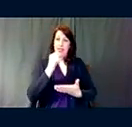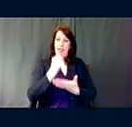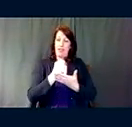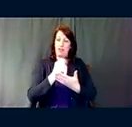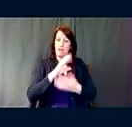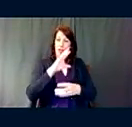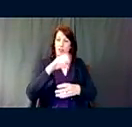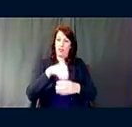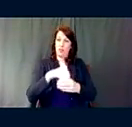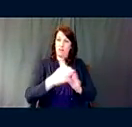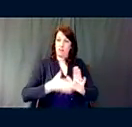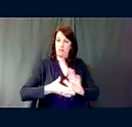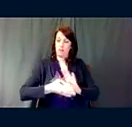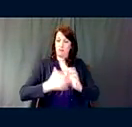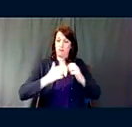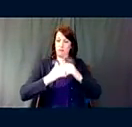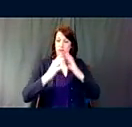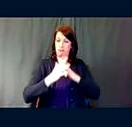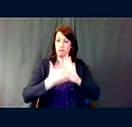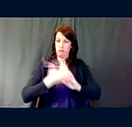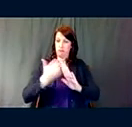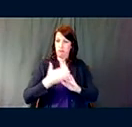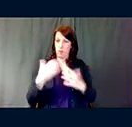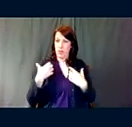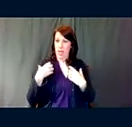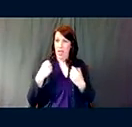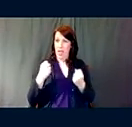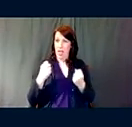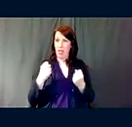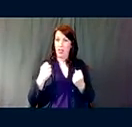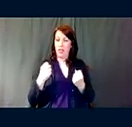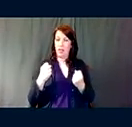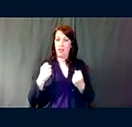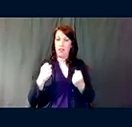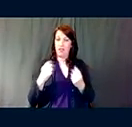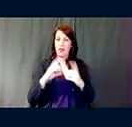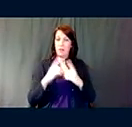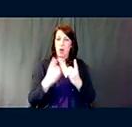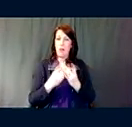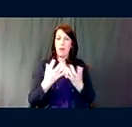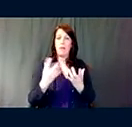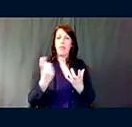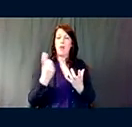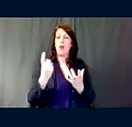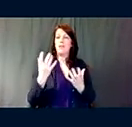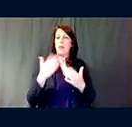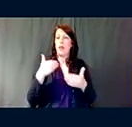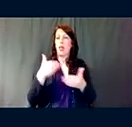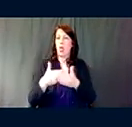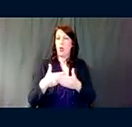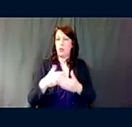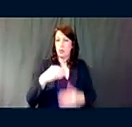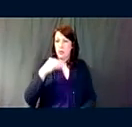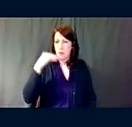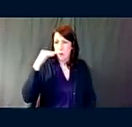THIS INTERVENTION HAD BEEN UP AND RUNNING IN THE HEALTH DEPARTMENT, BUT PEOPLE WANTED SOMETHING THAT WAS CLOSER TO HOME.